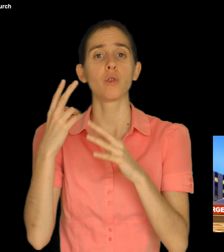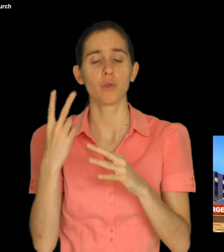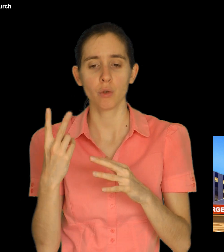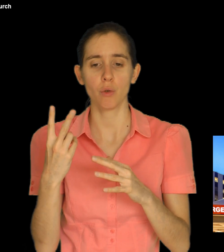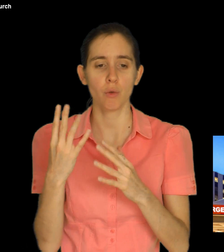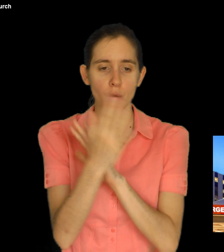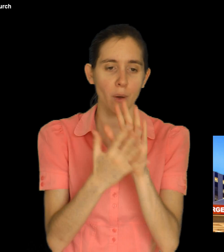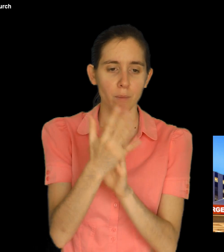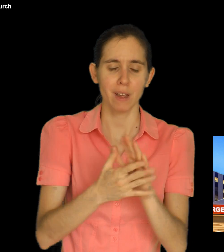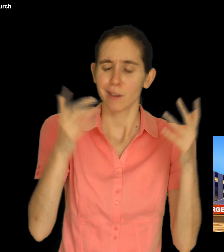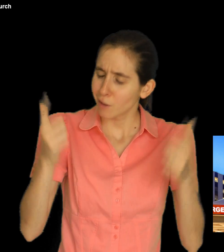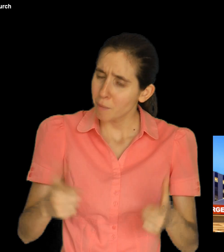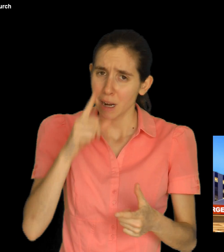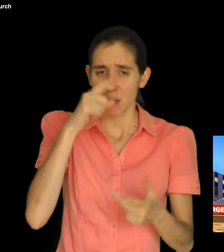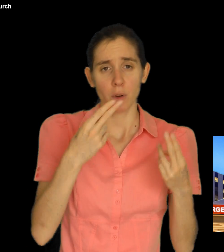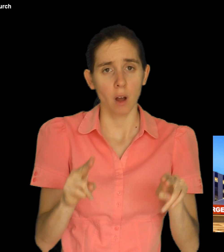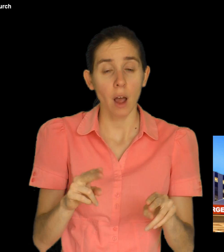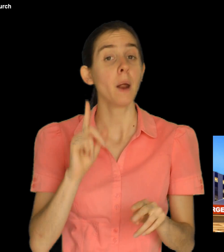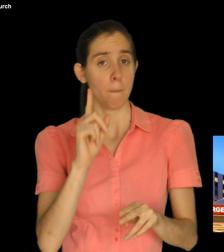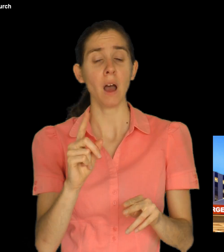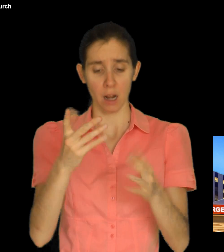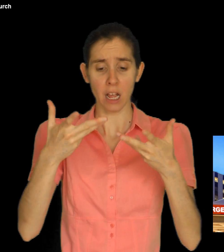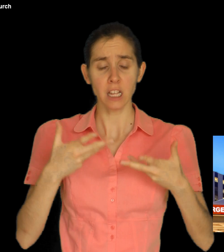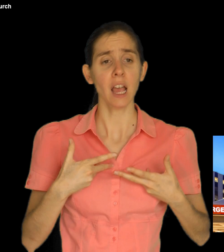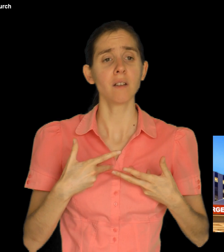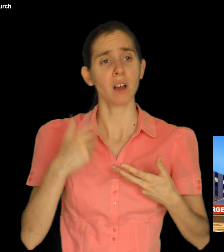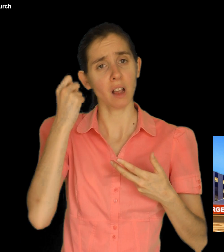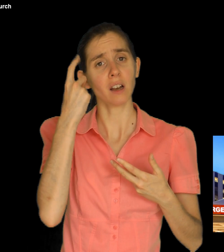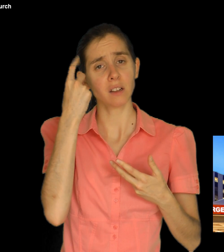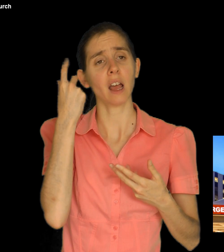terrible loss of life, but it also provided insights into influencing